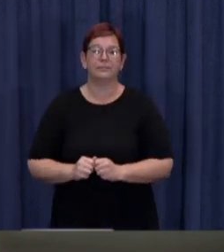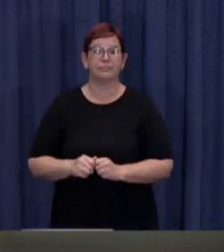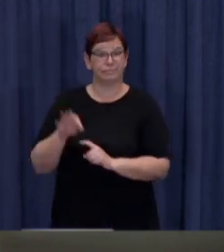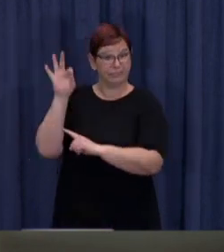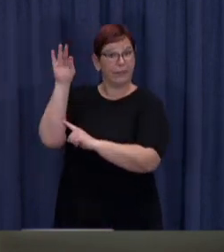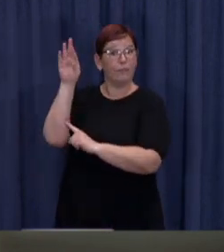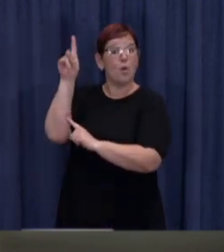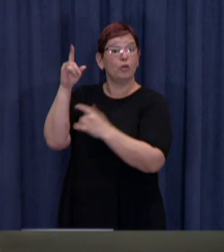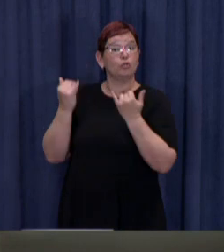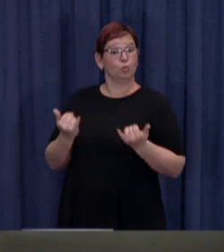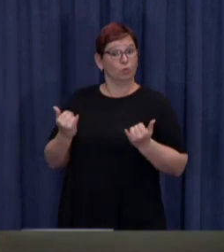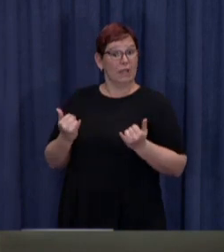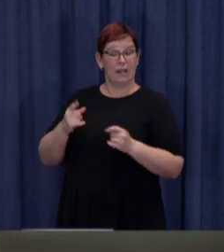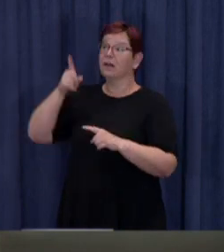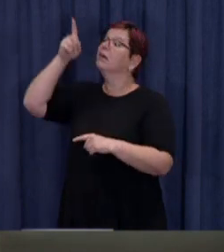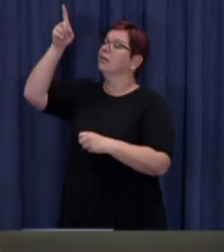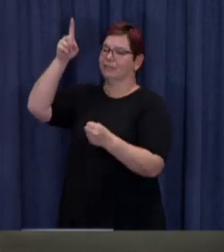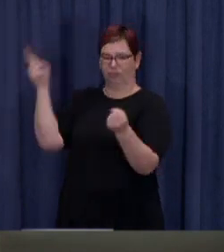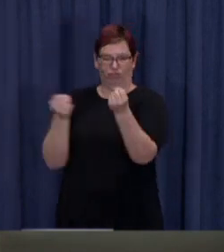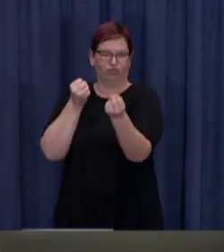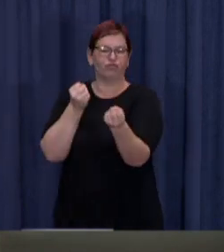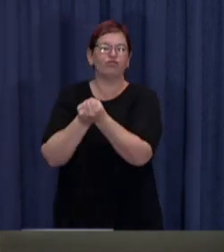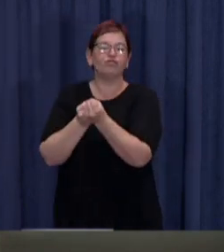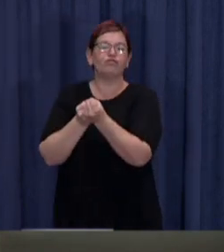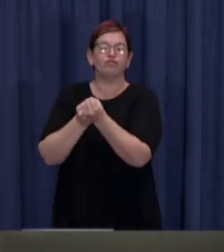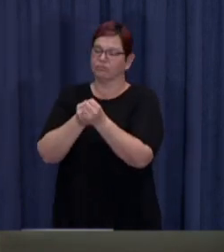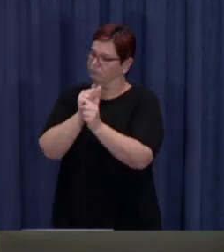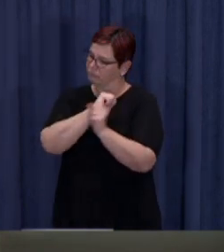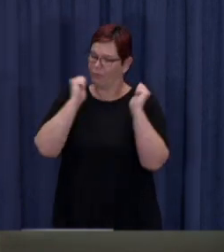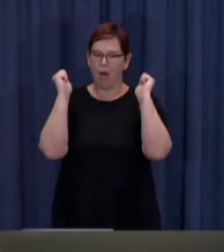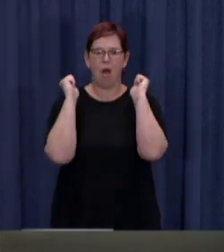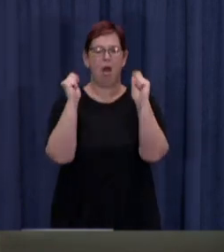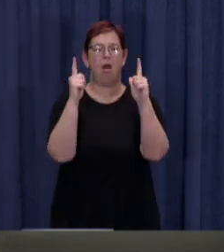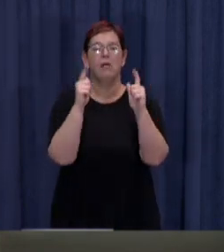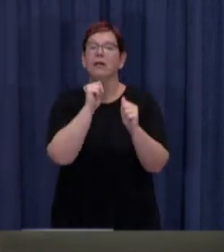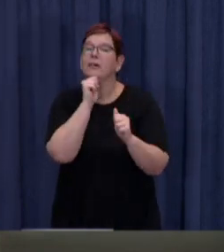order for non-essential businesses is the right approach I understand as I